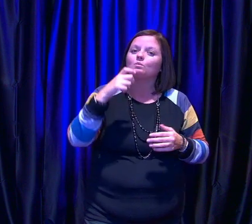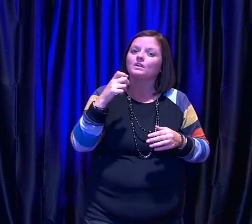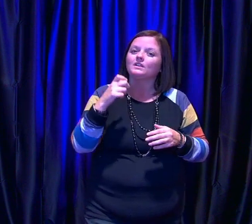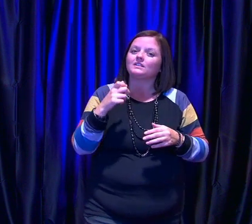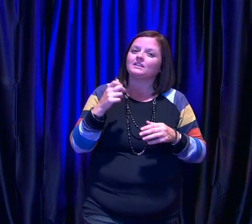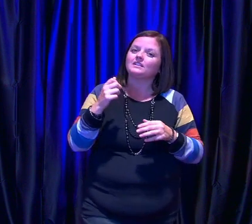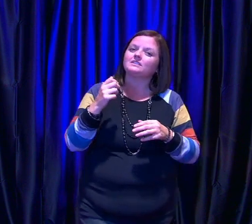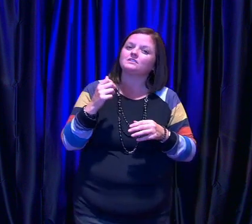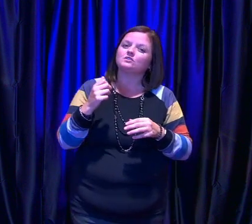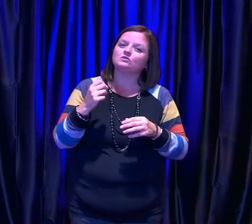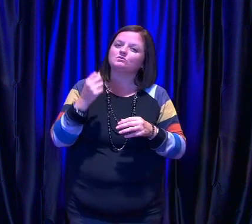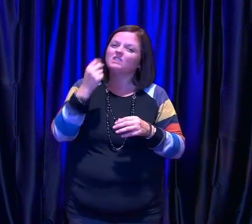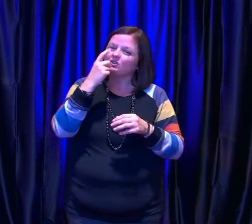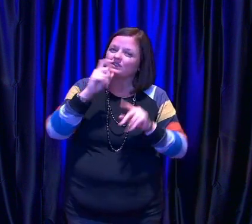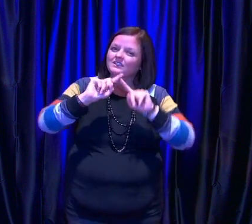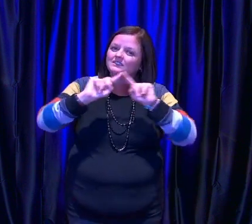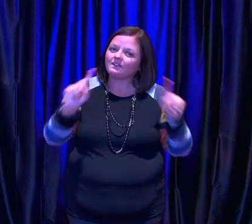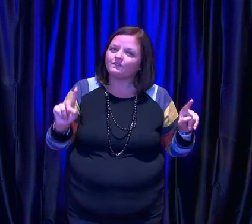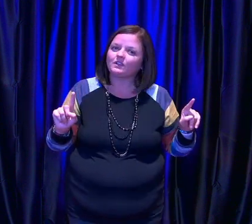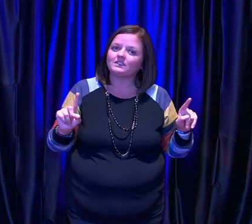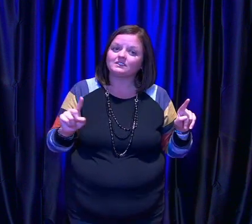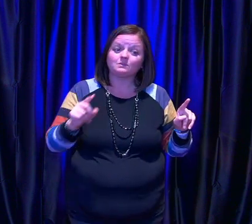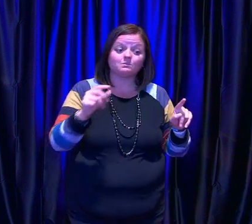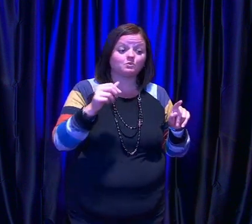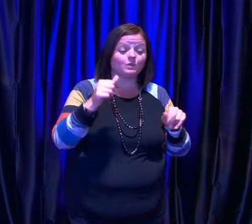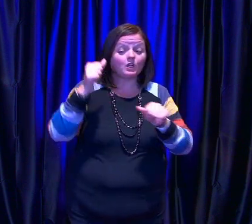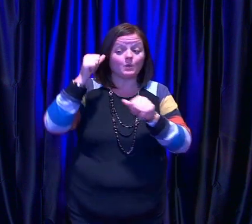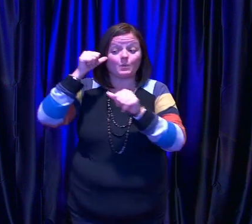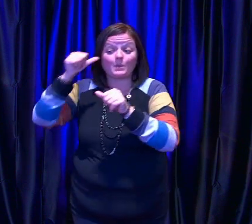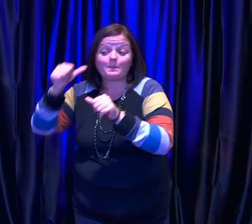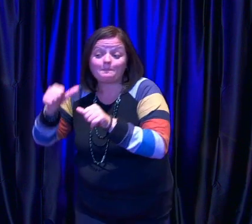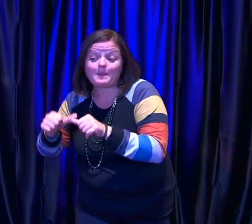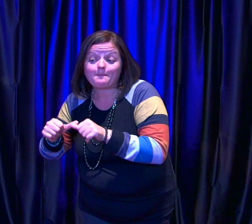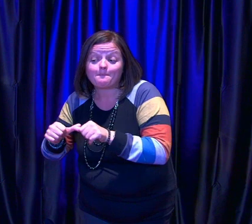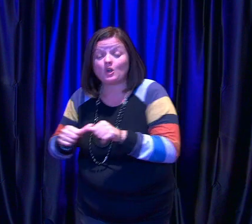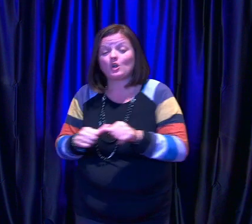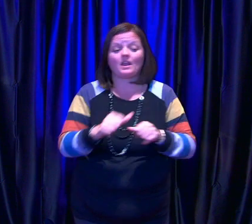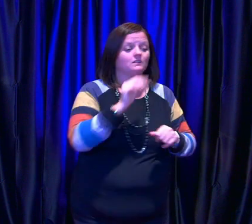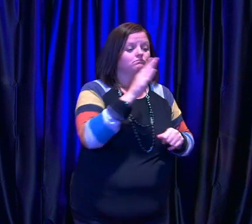distinction between remember and thou shalt not because it